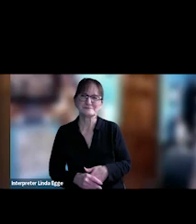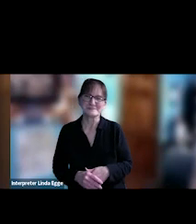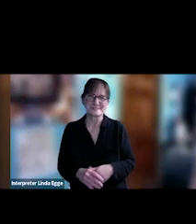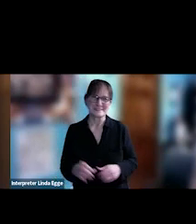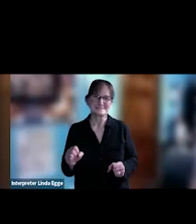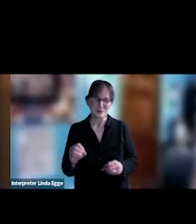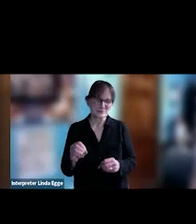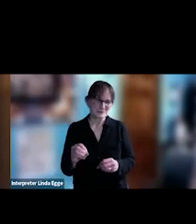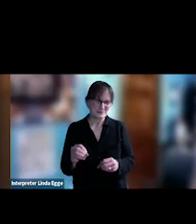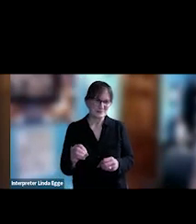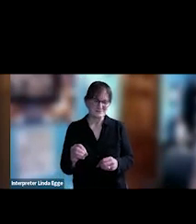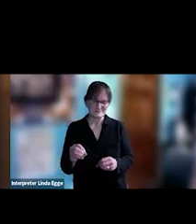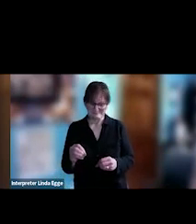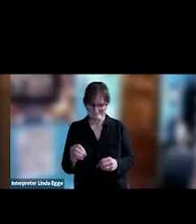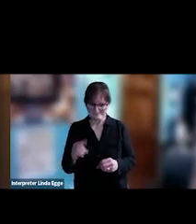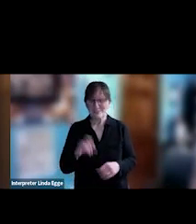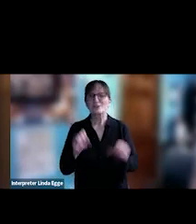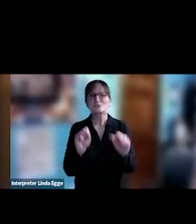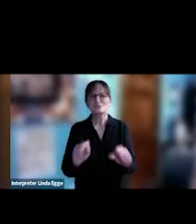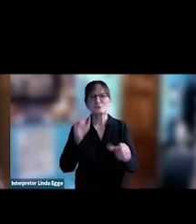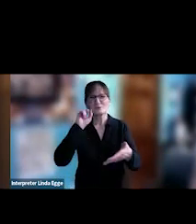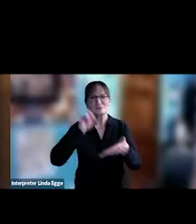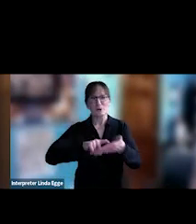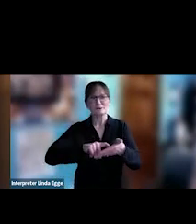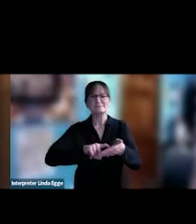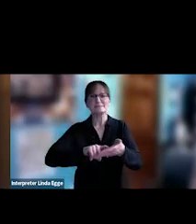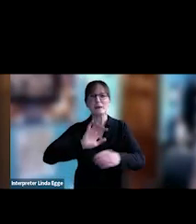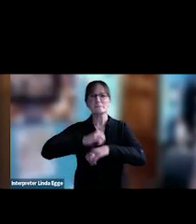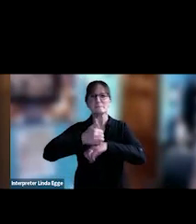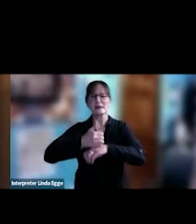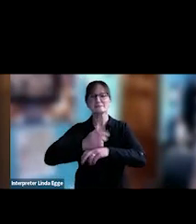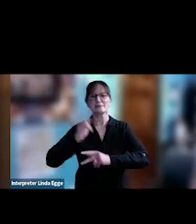So you can see that based on people's profiles,